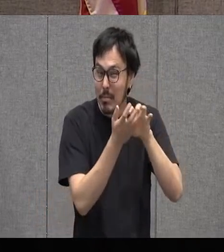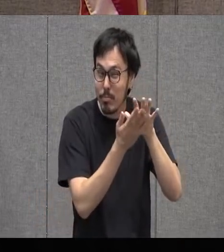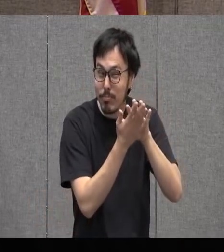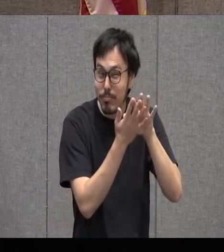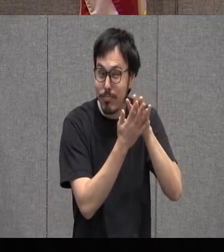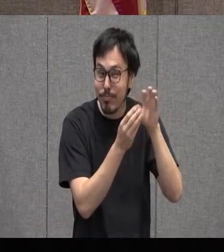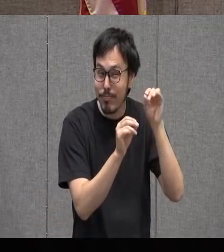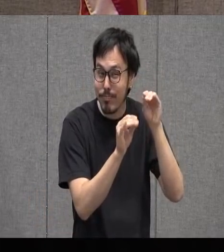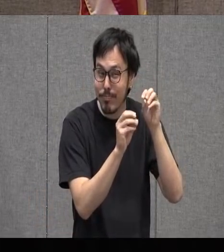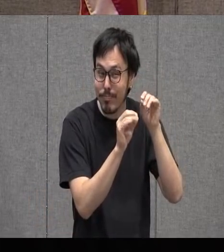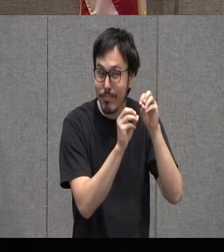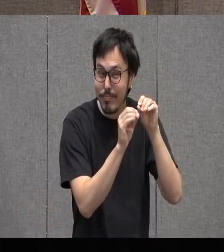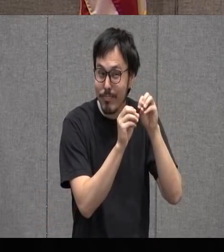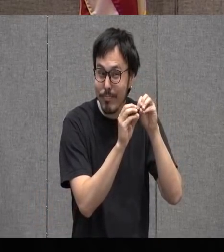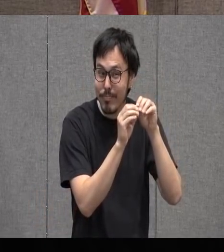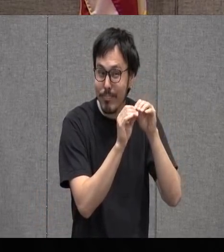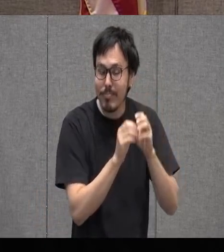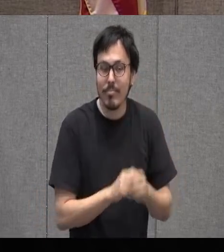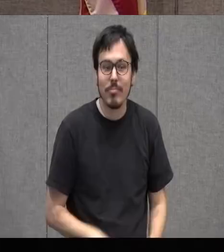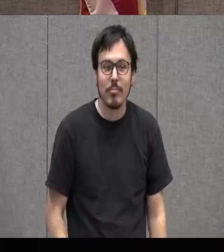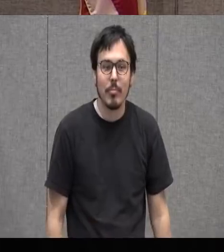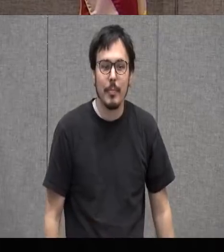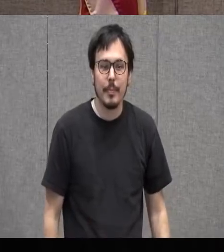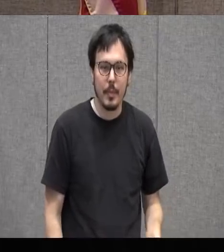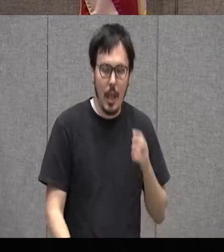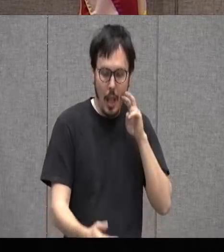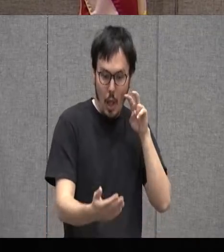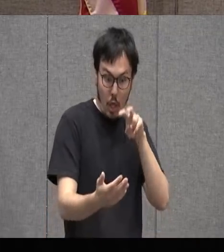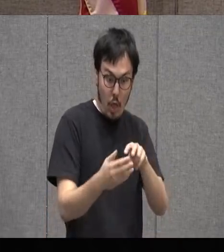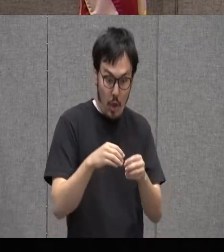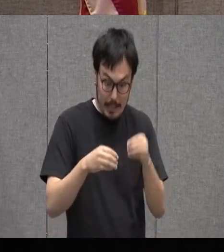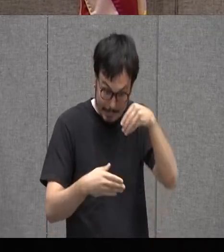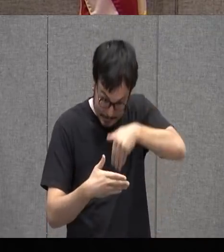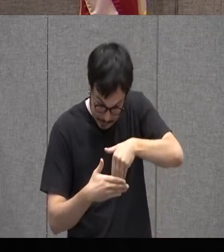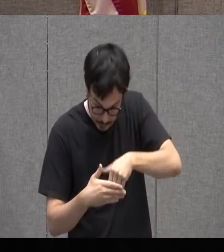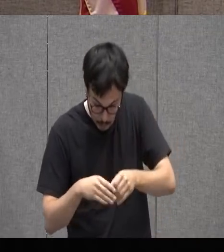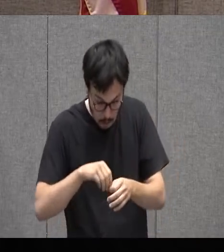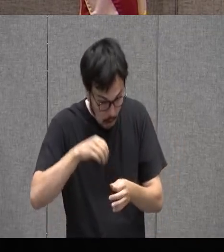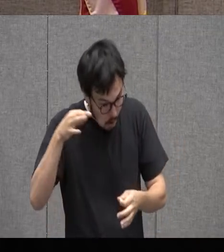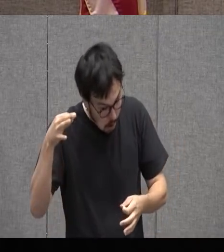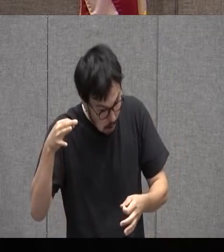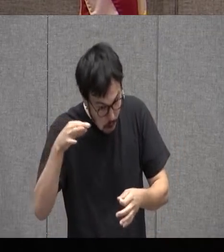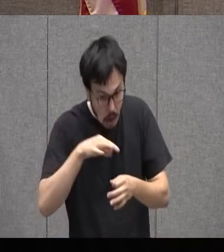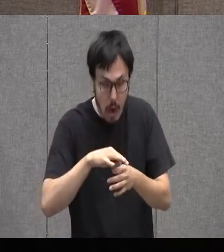And then again if I look inside, I should expect to see a white liquid.